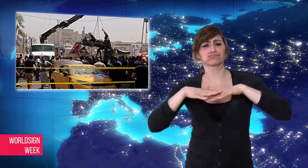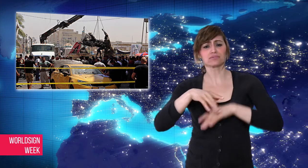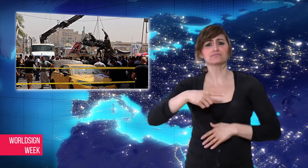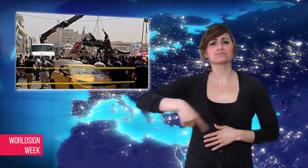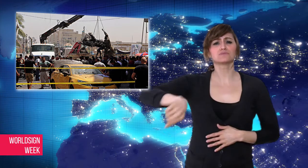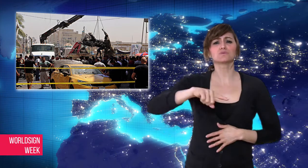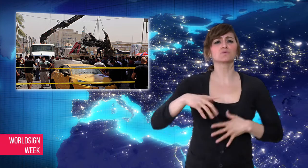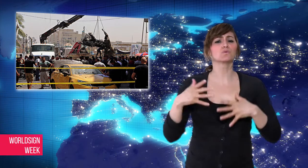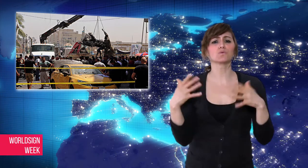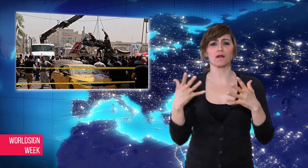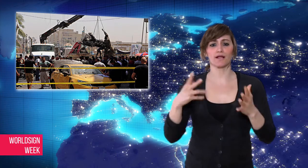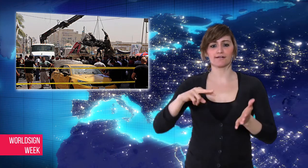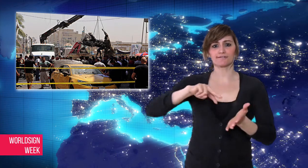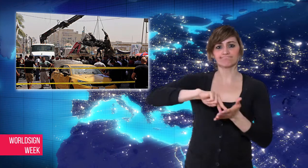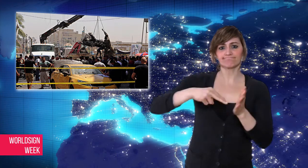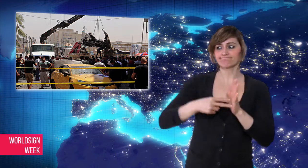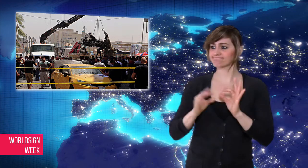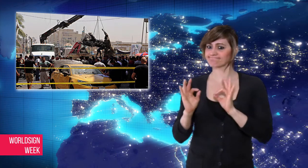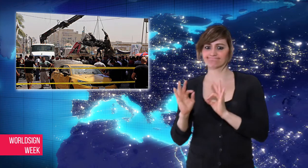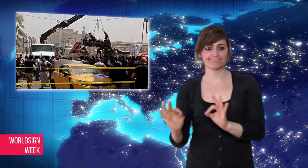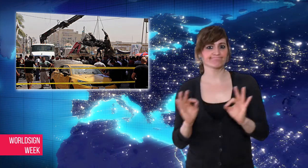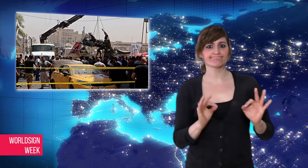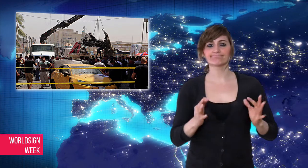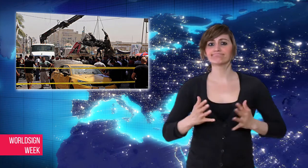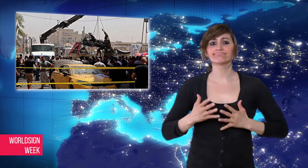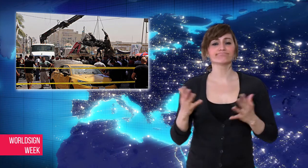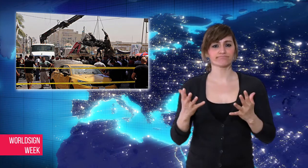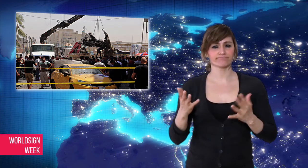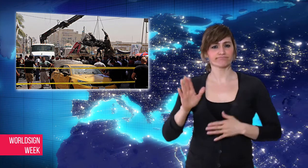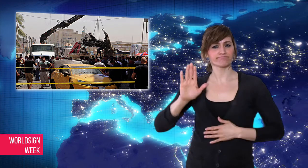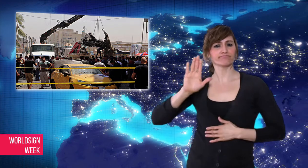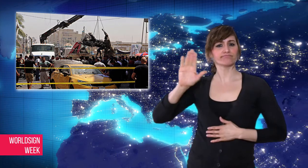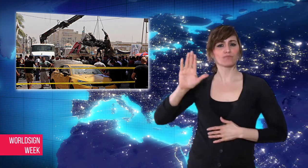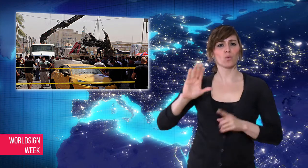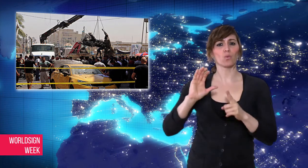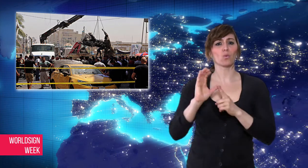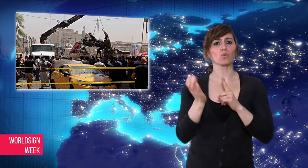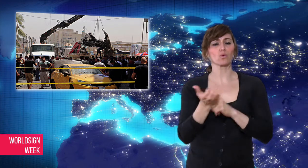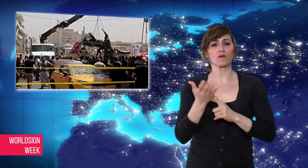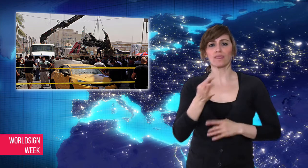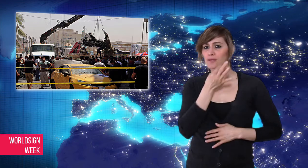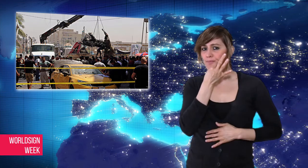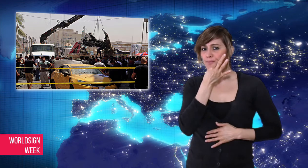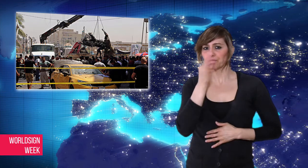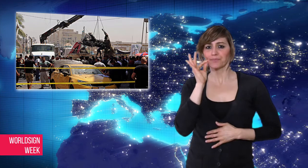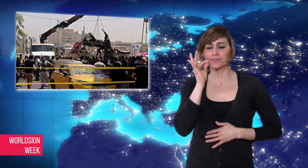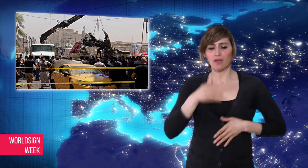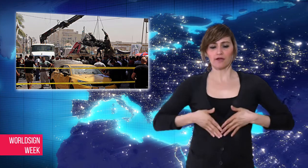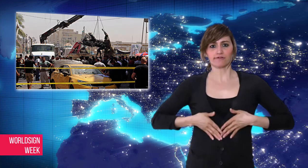preparing for the Ramadan fast.